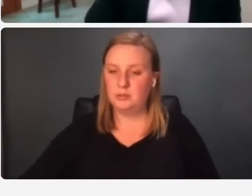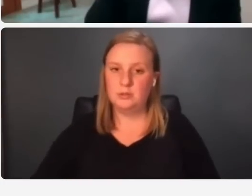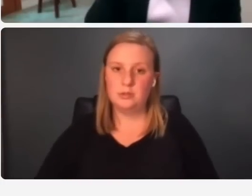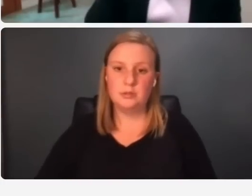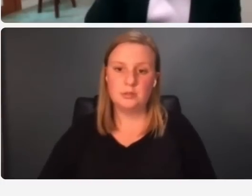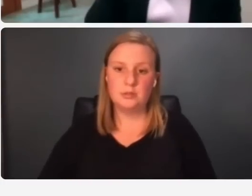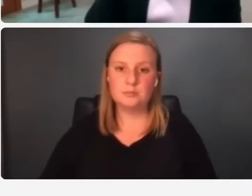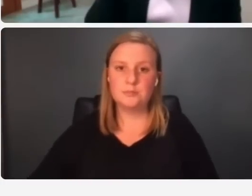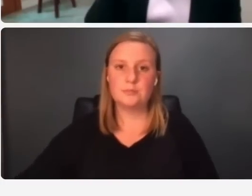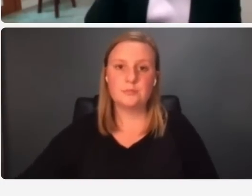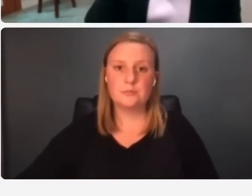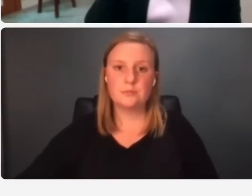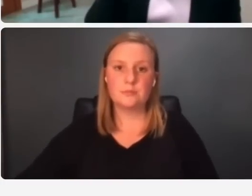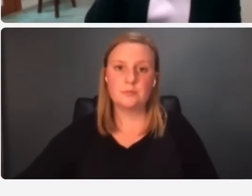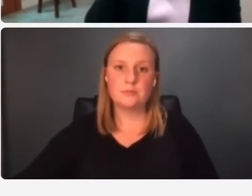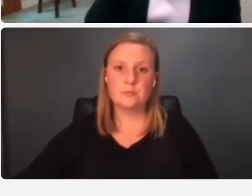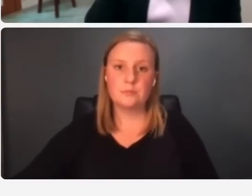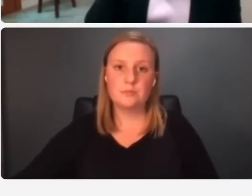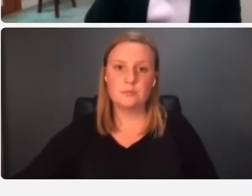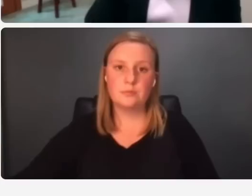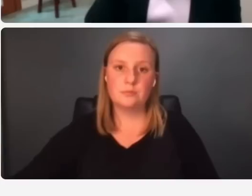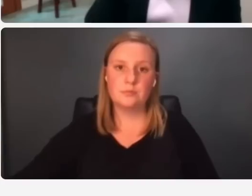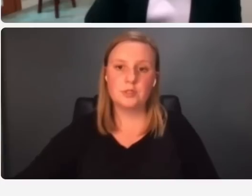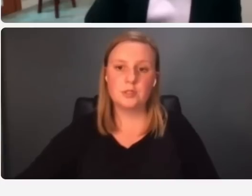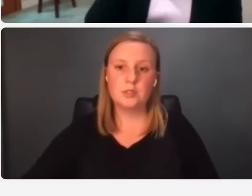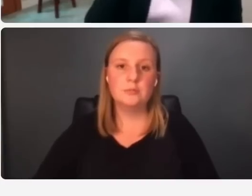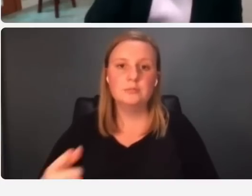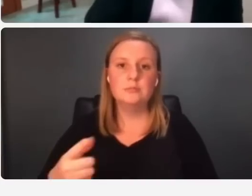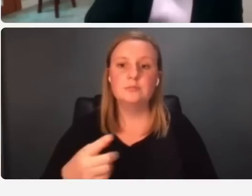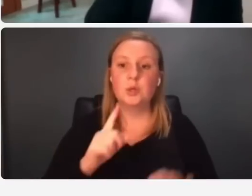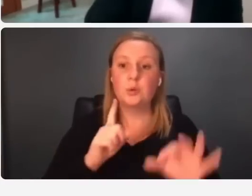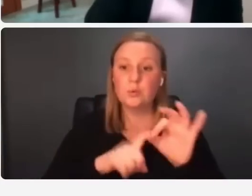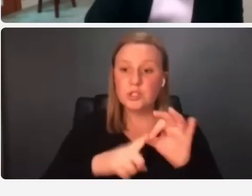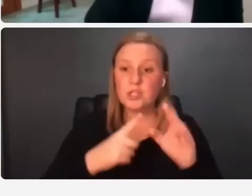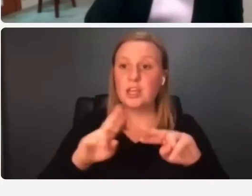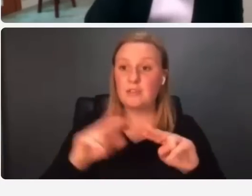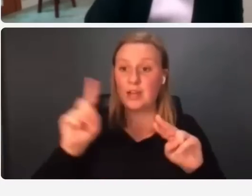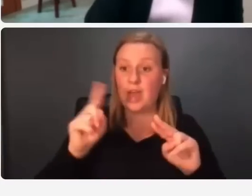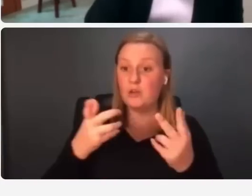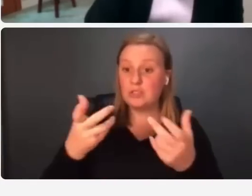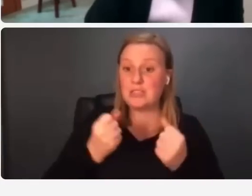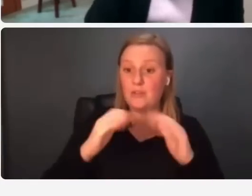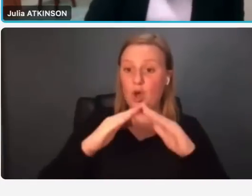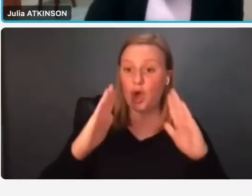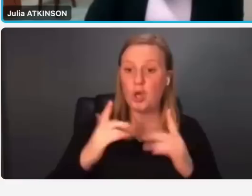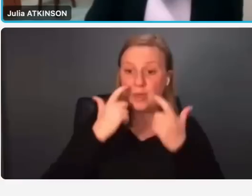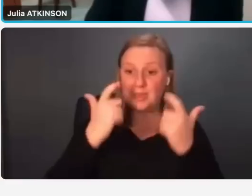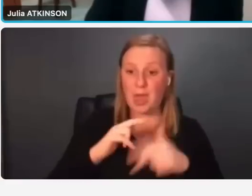So Barbara asks: If you're already receiving a home care package will you need to be reassessed? Julia?